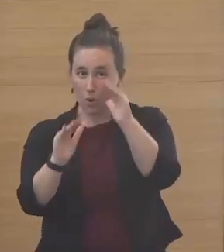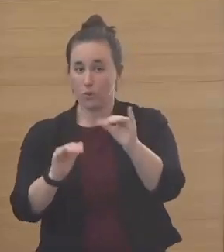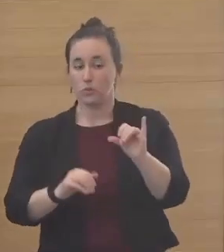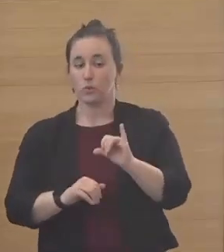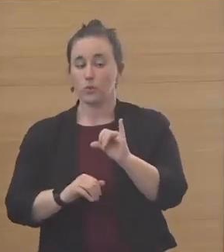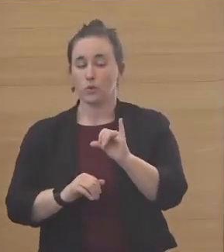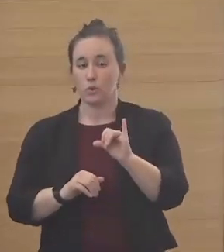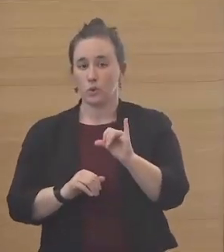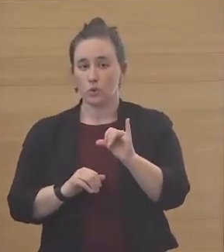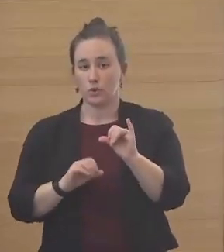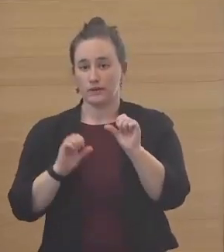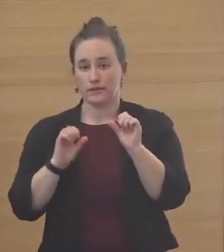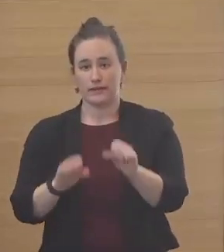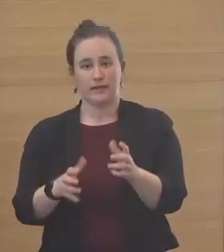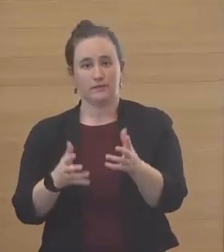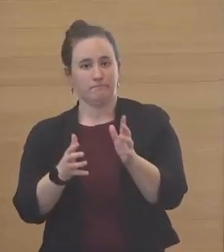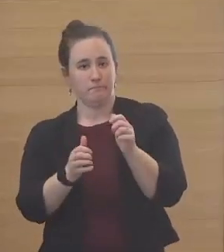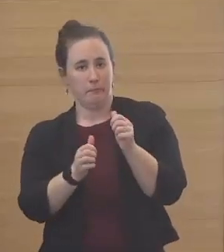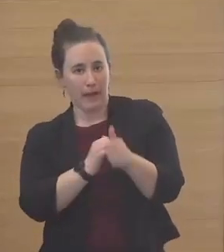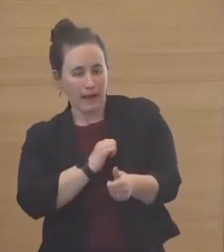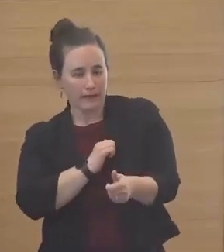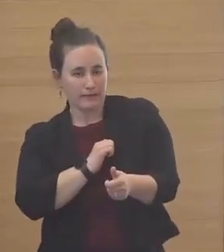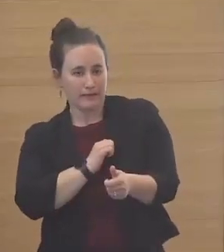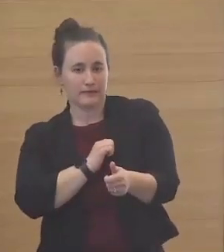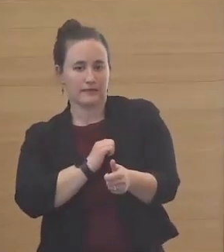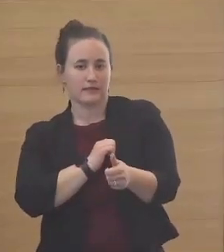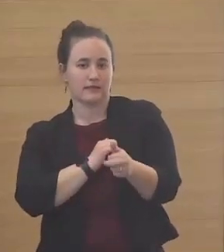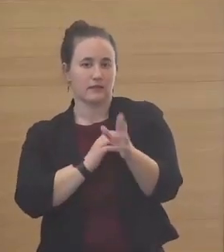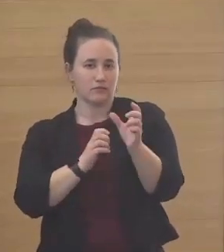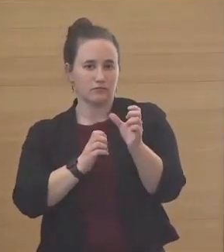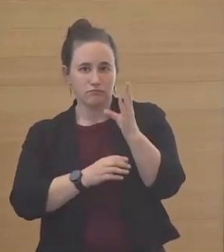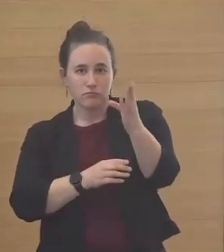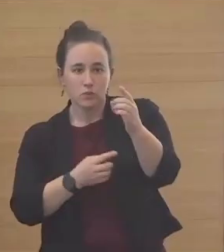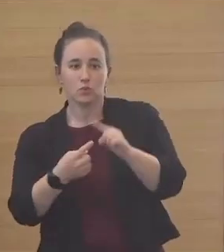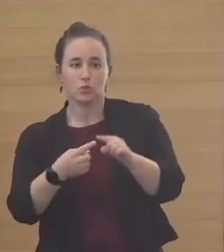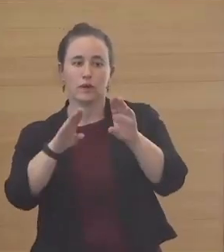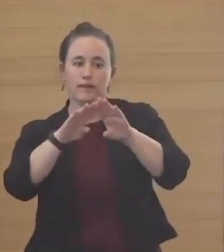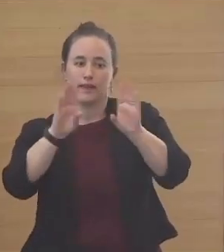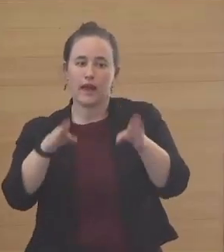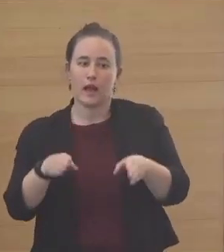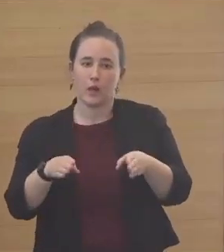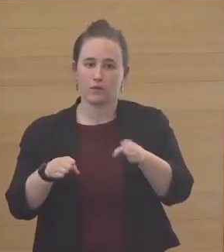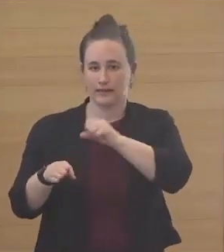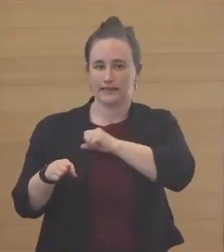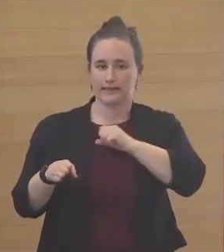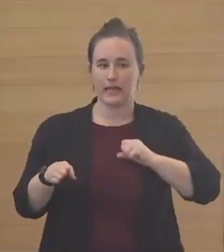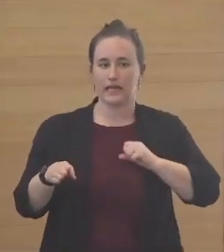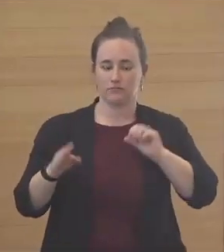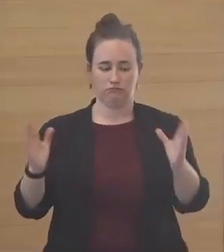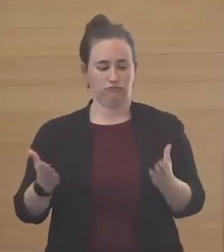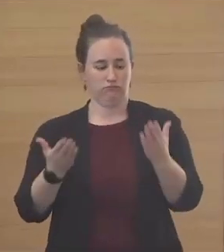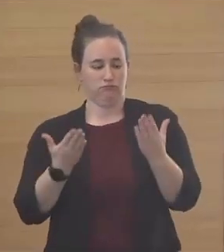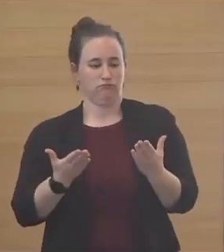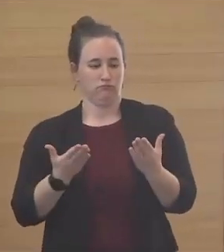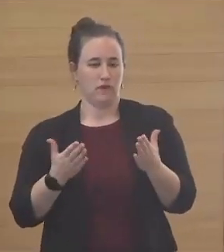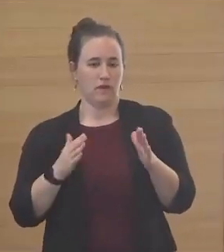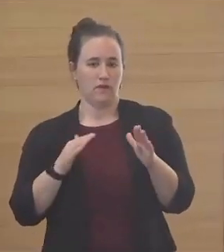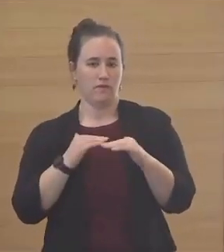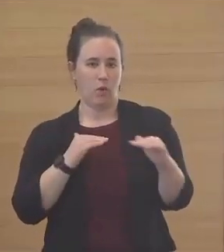get that on the House...